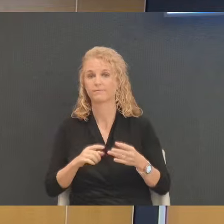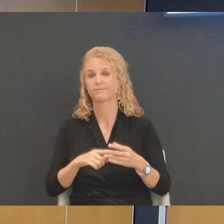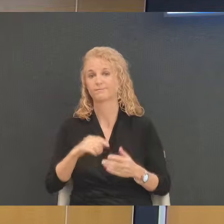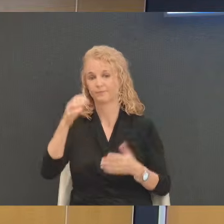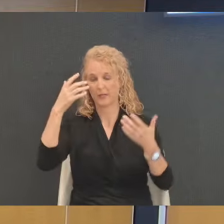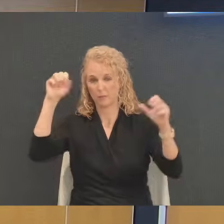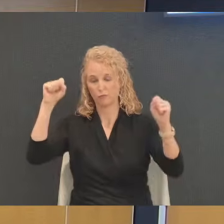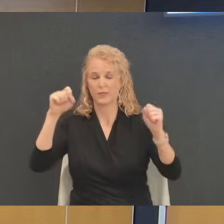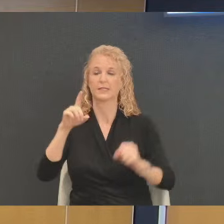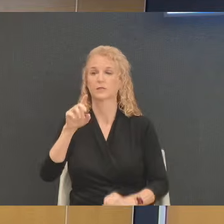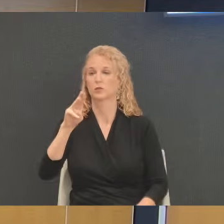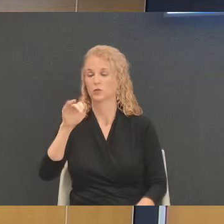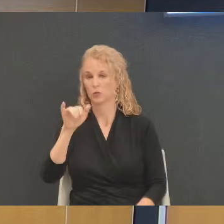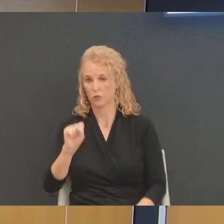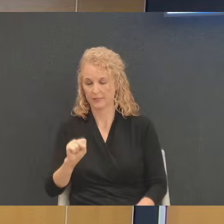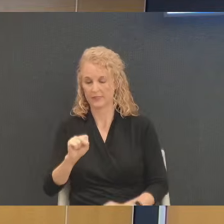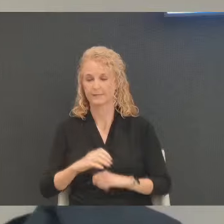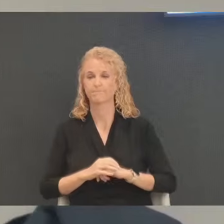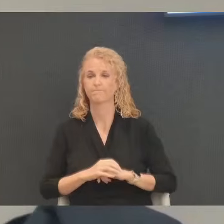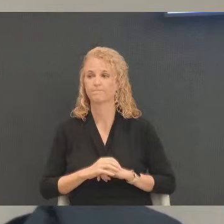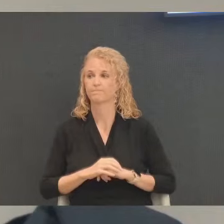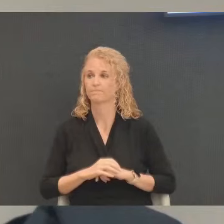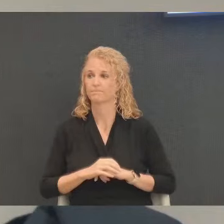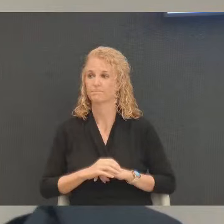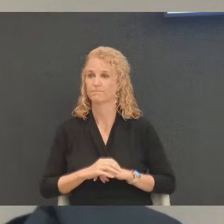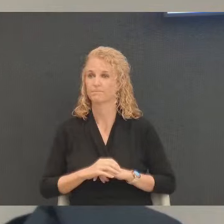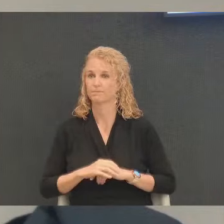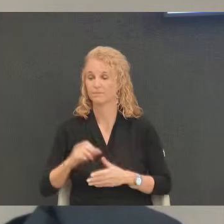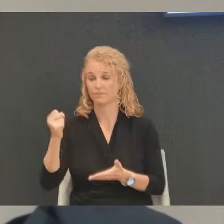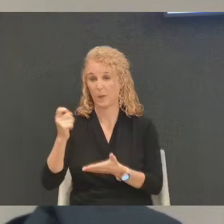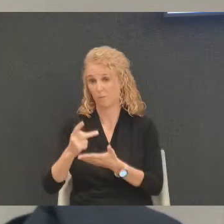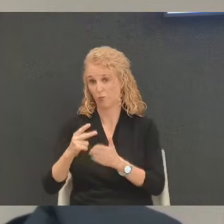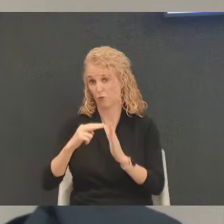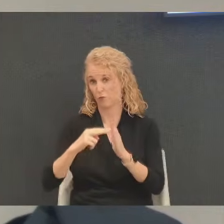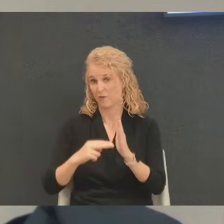President of the Board. I'd like to make a motion to approve the minutes of the previous session.